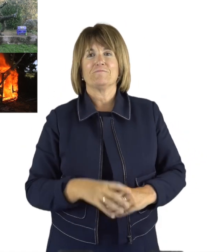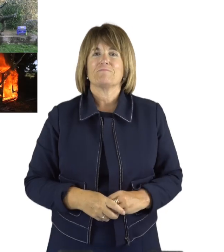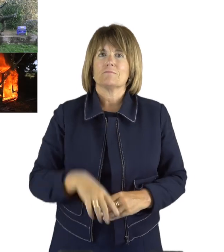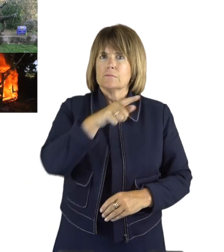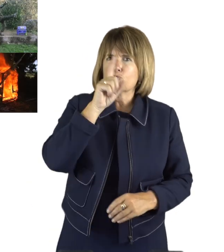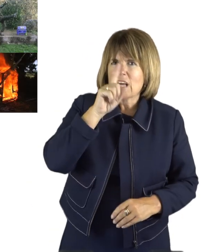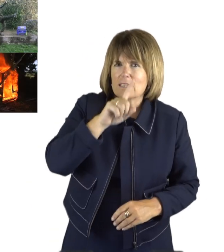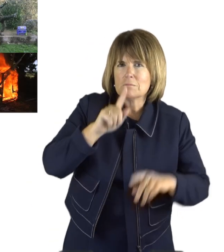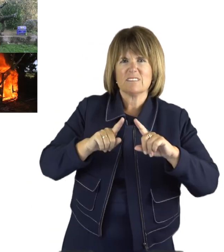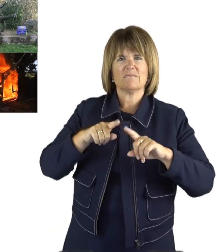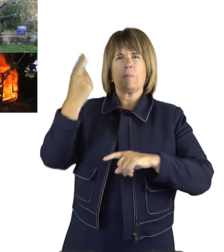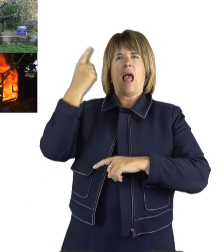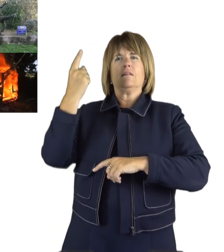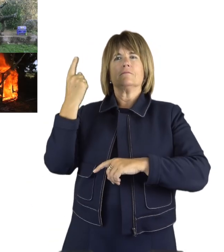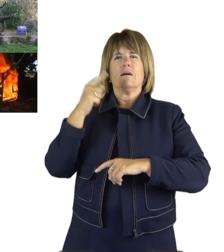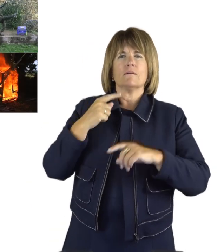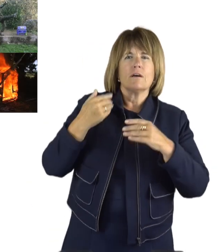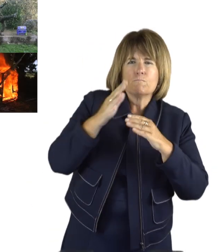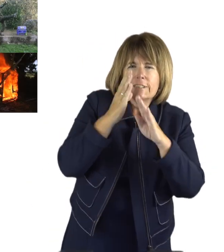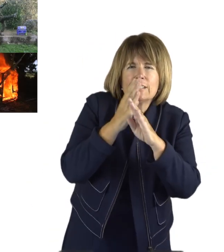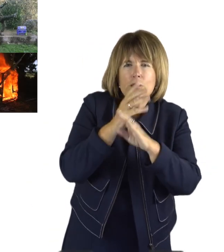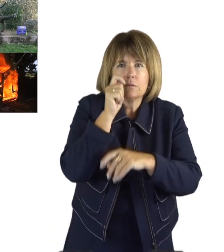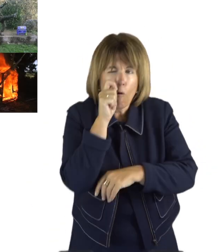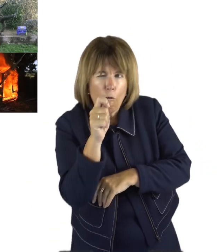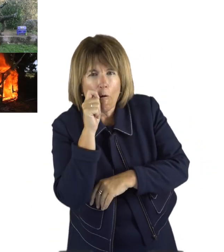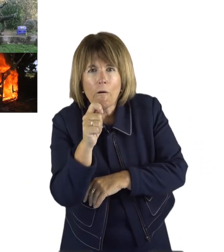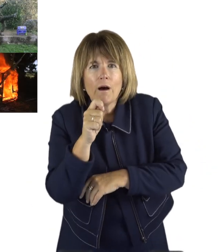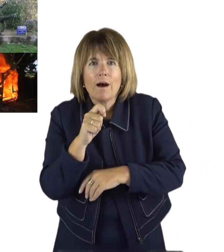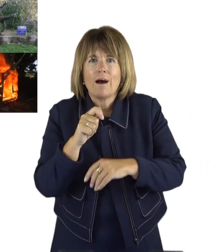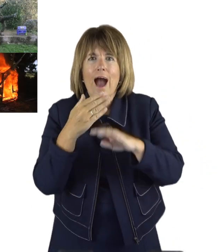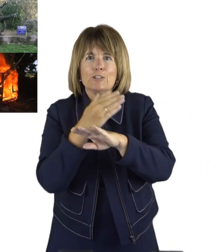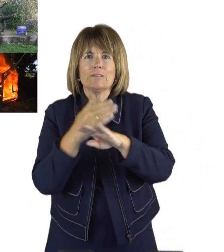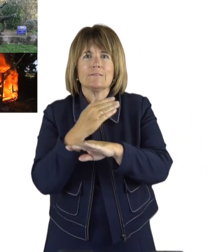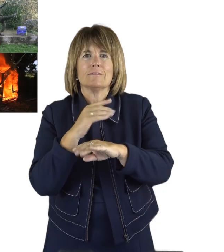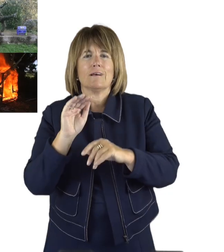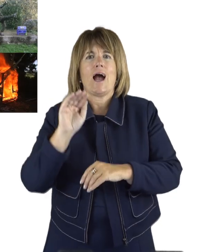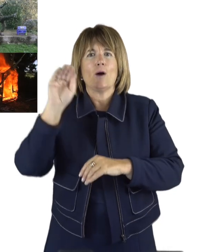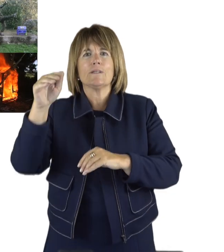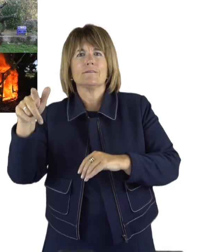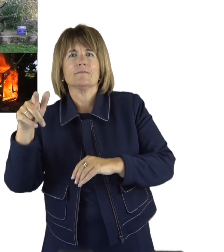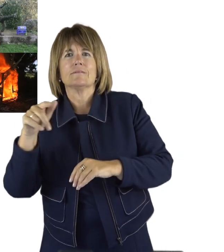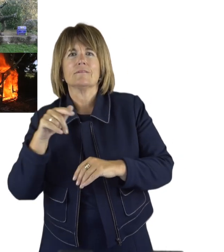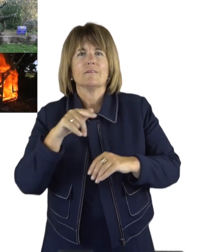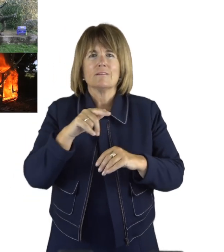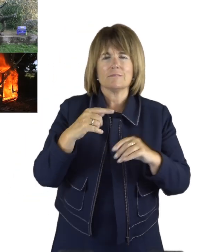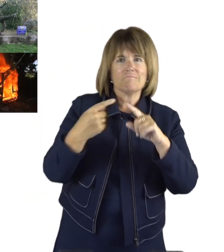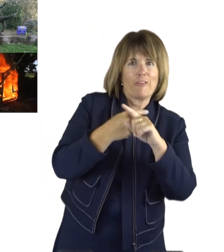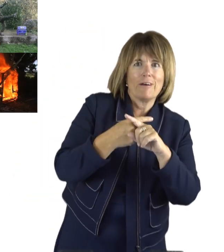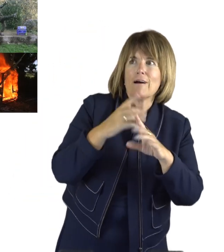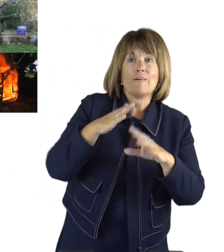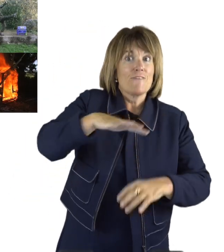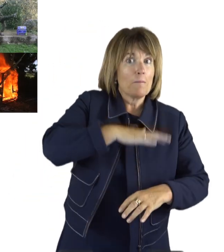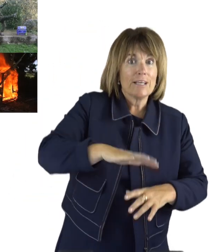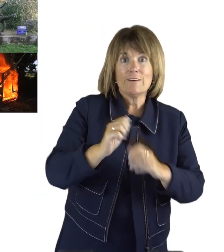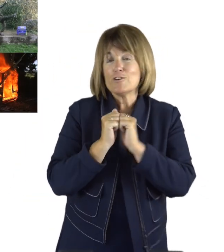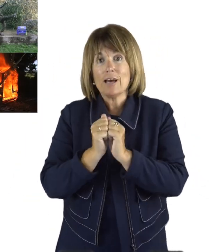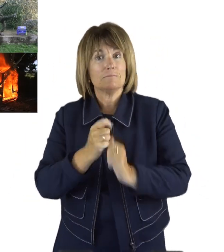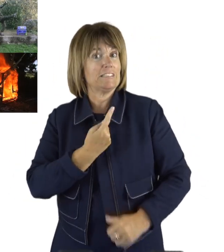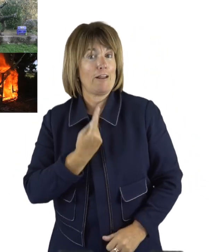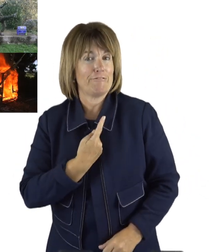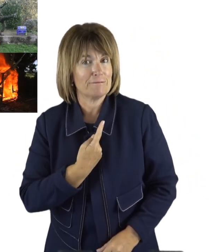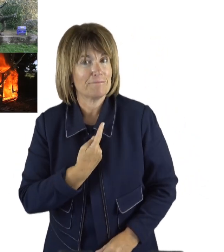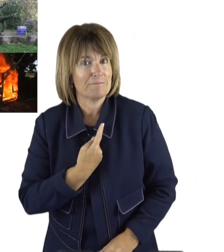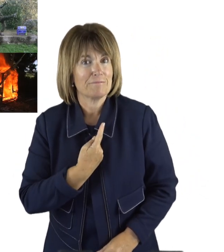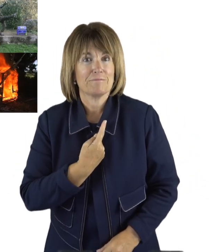Sailing under false colours and embarking on counterintelligence manoeuvres is the awkward squad, the irregulars; family, friends and myself.